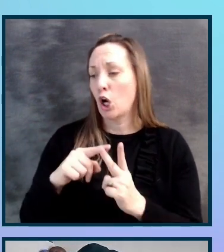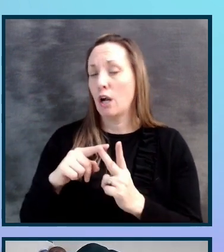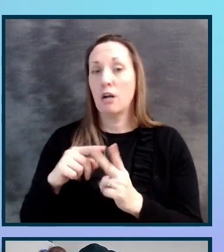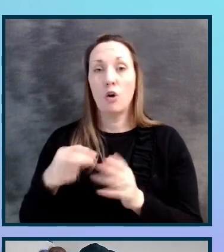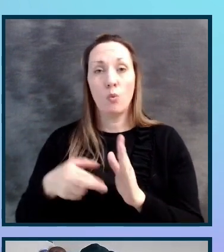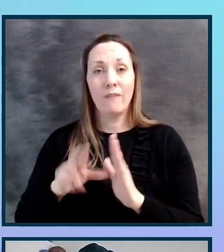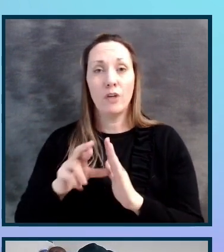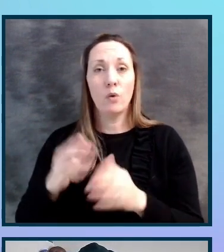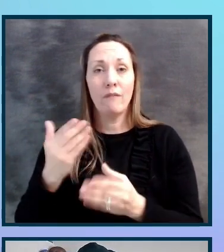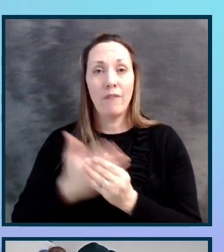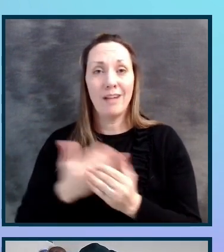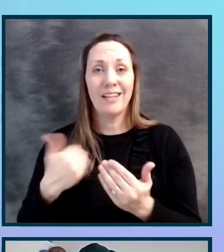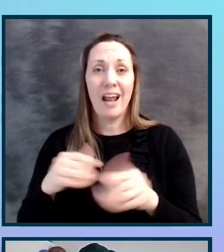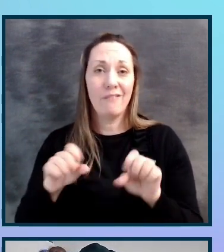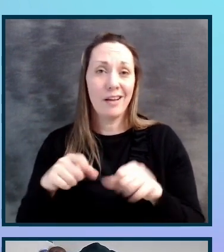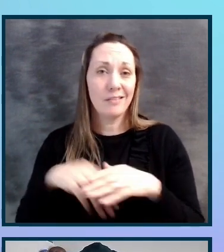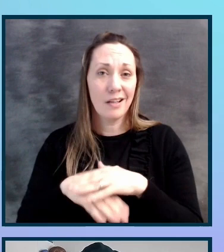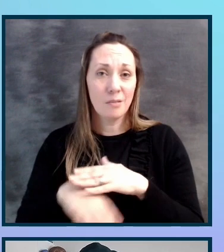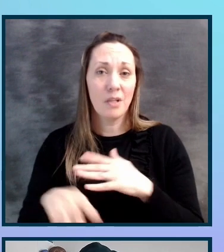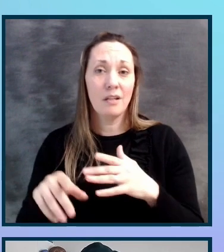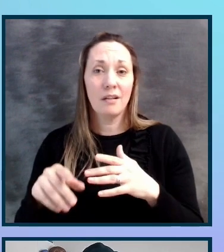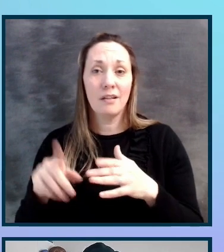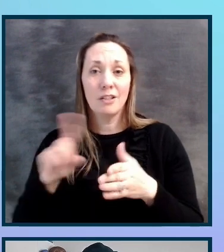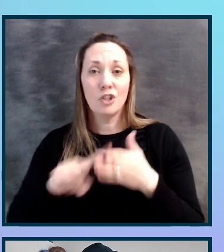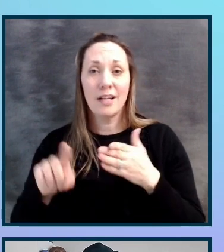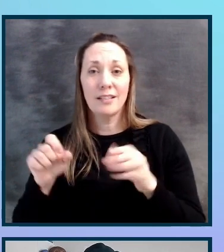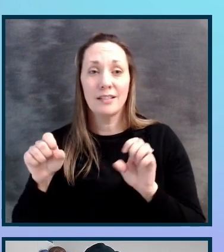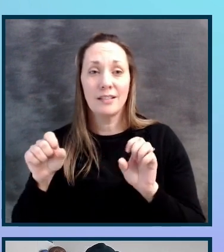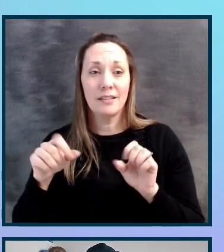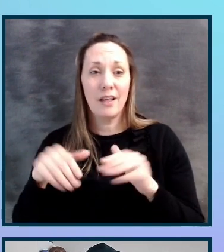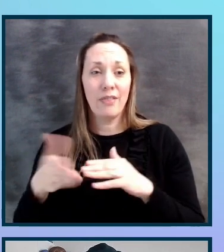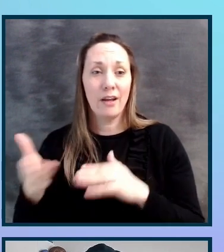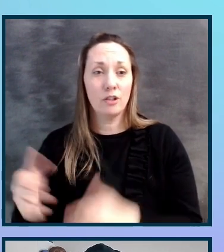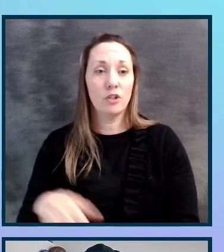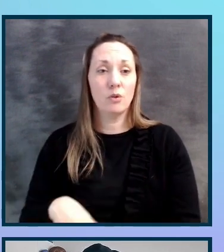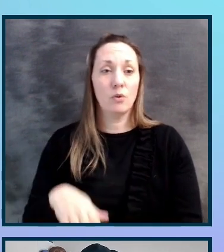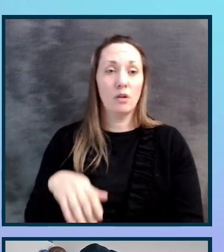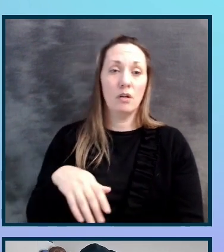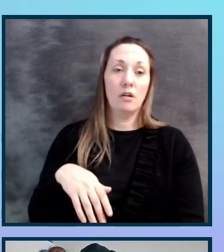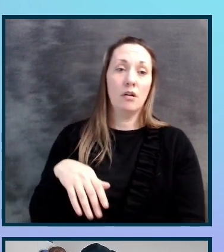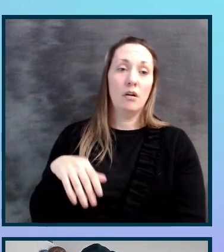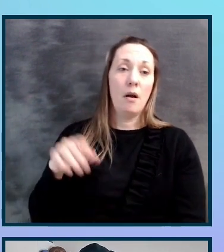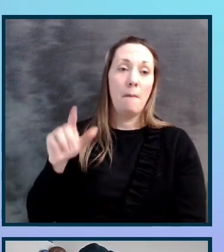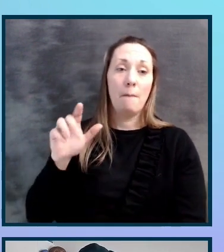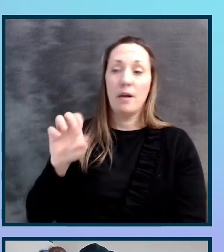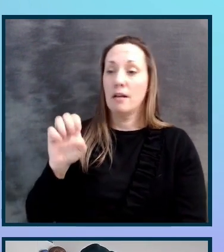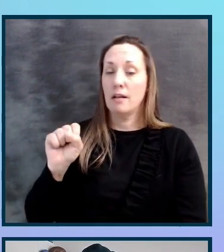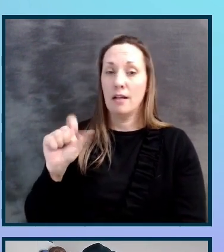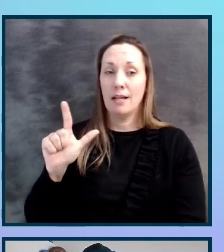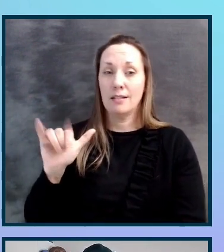That have accessibility checks in it as well, right? But linting allows you to check for accessibility issues